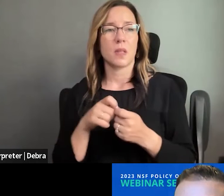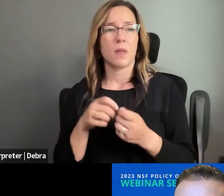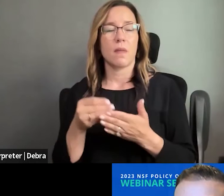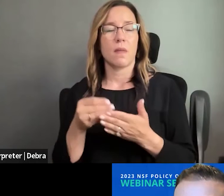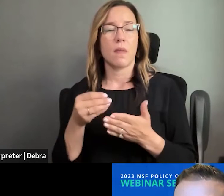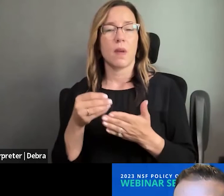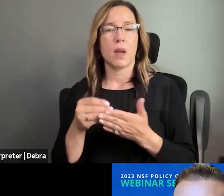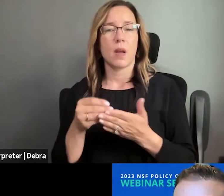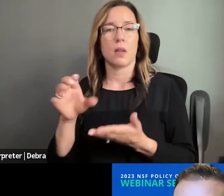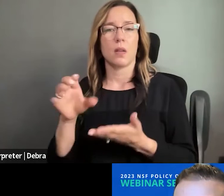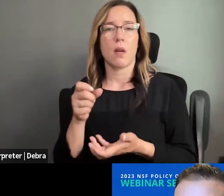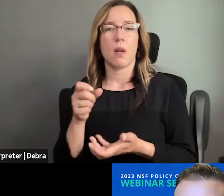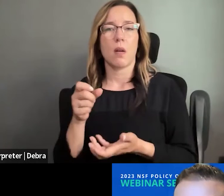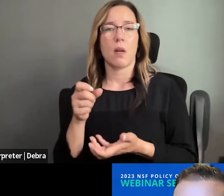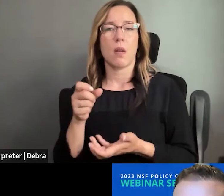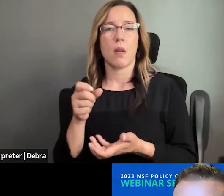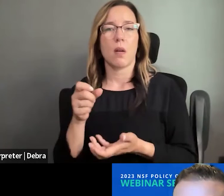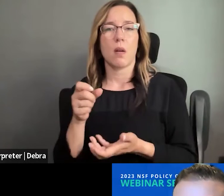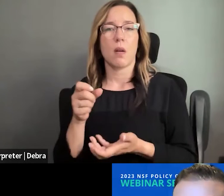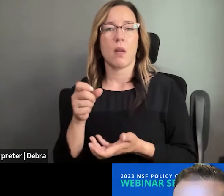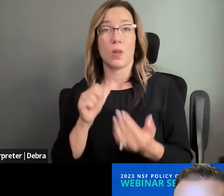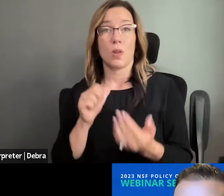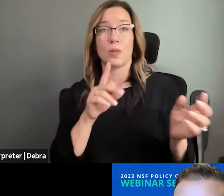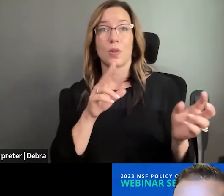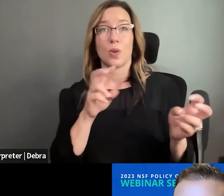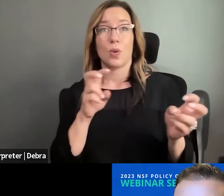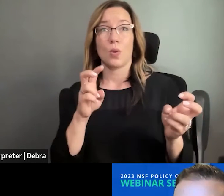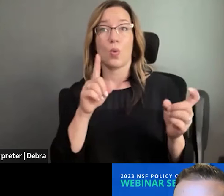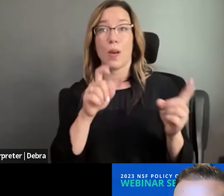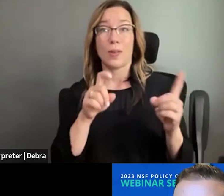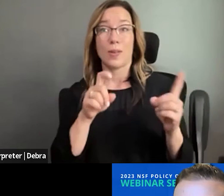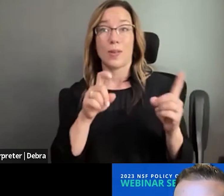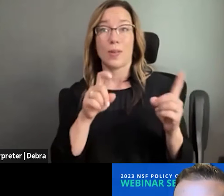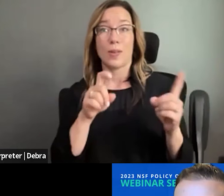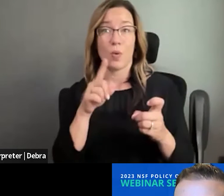addresses the question of laboratories but you're not sure